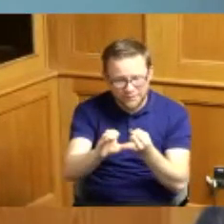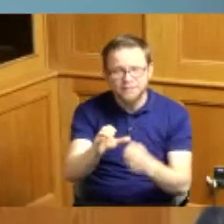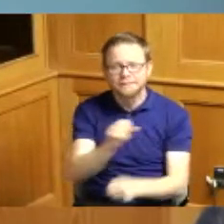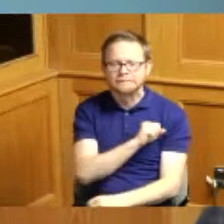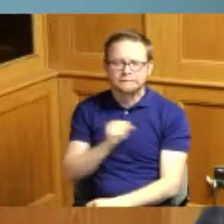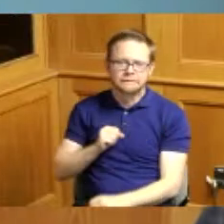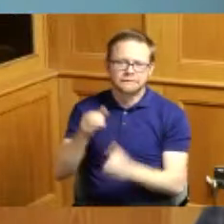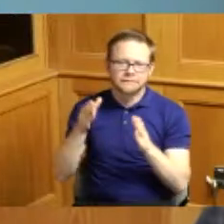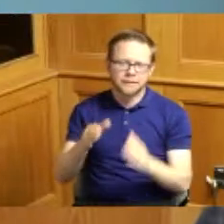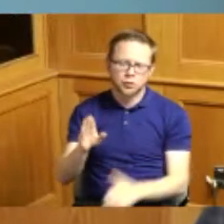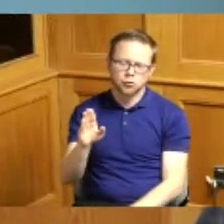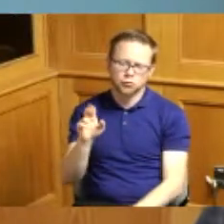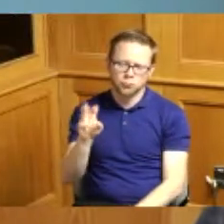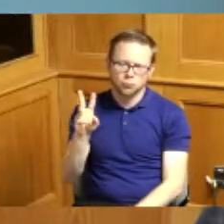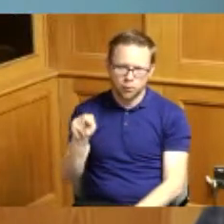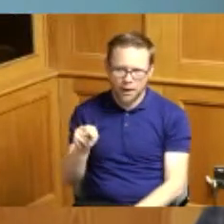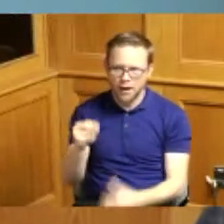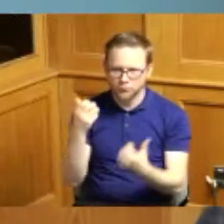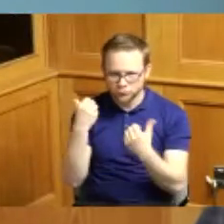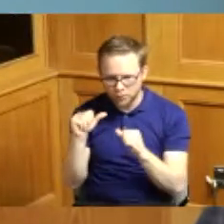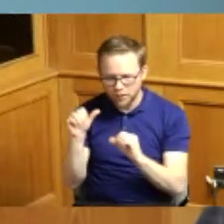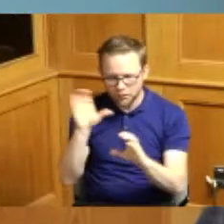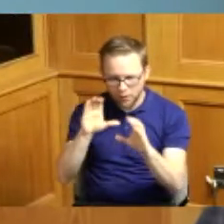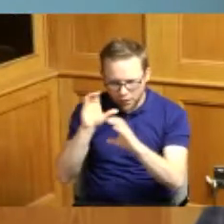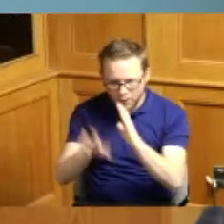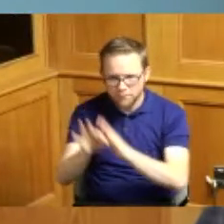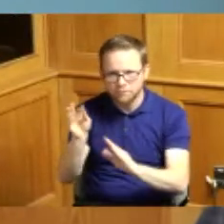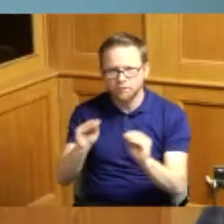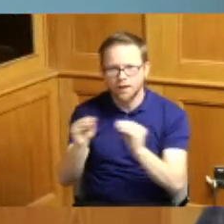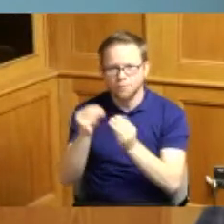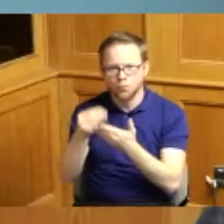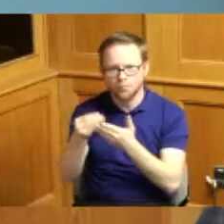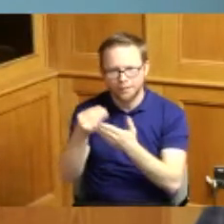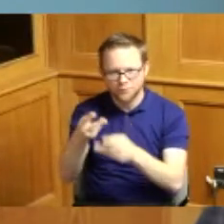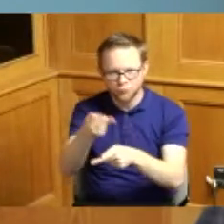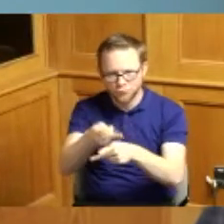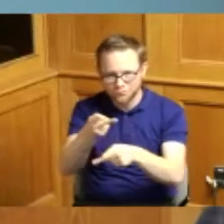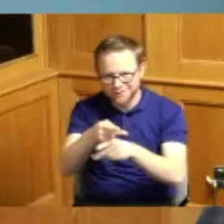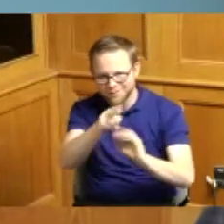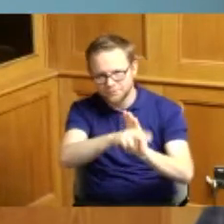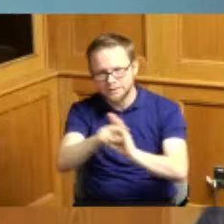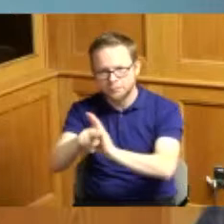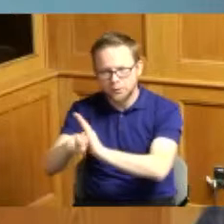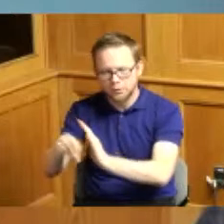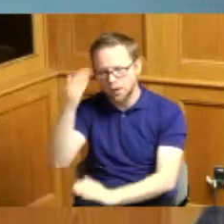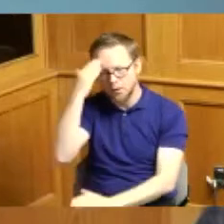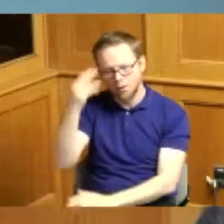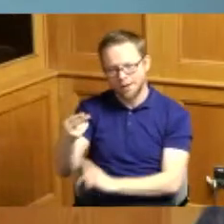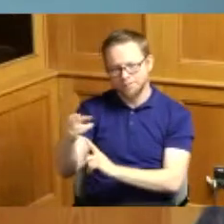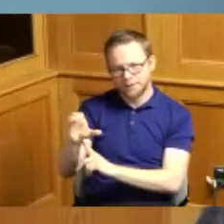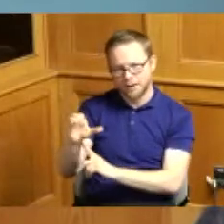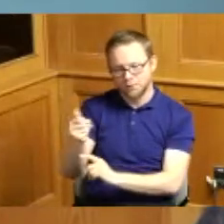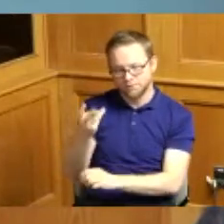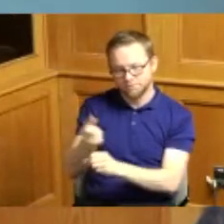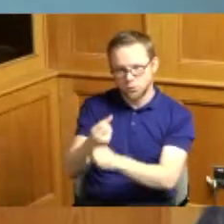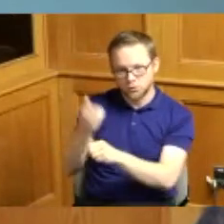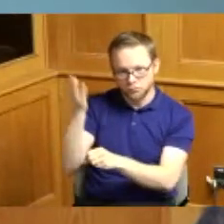on trying to get more money to uh provide upkeep I know Hamilton County a couple years ago gave about